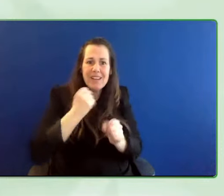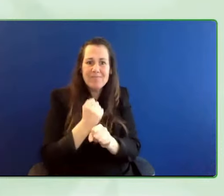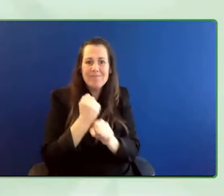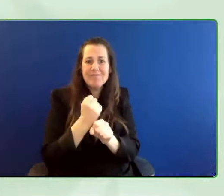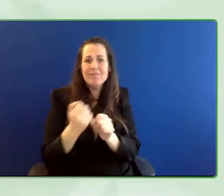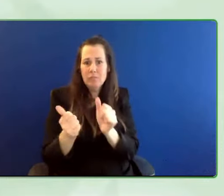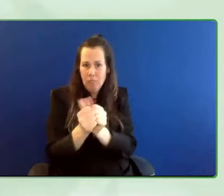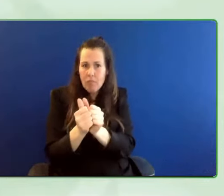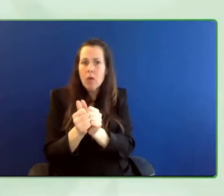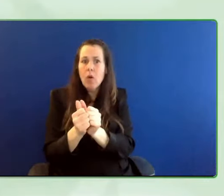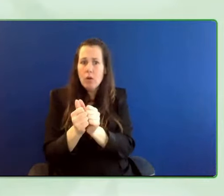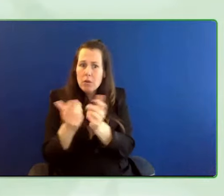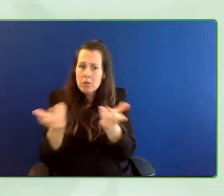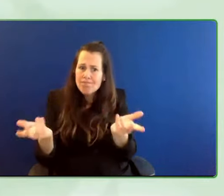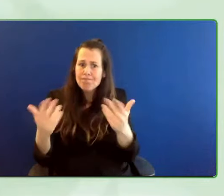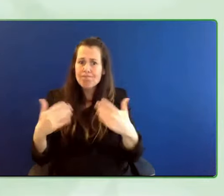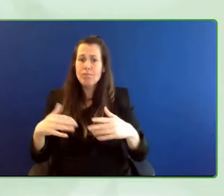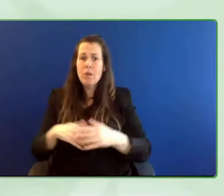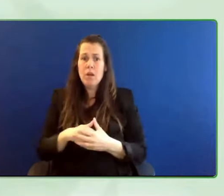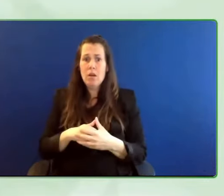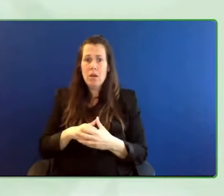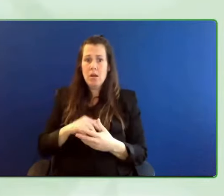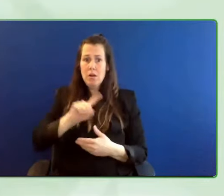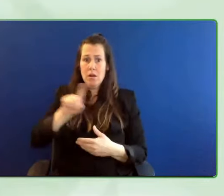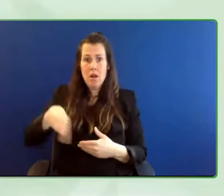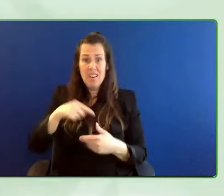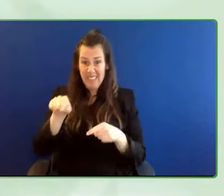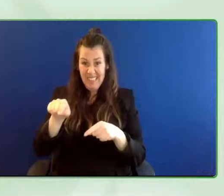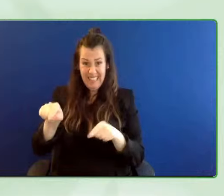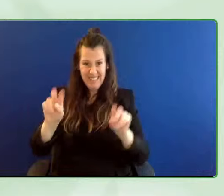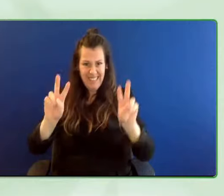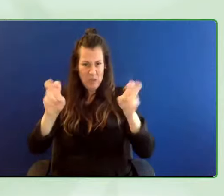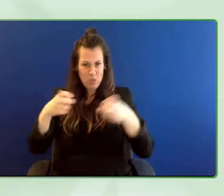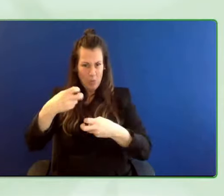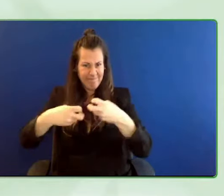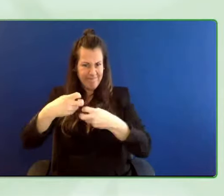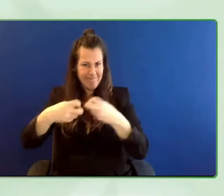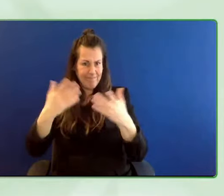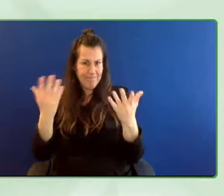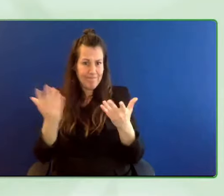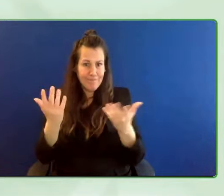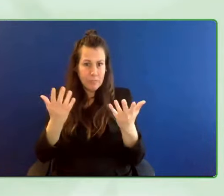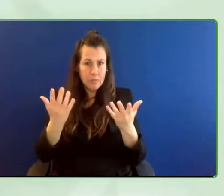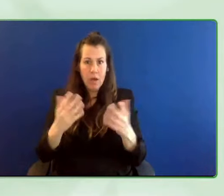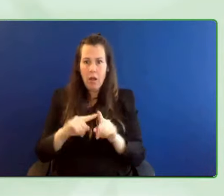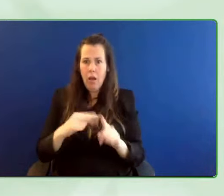they are not equipped to do or take on, and so, through these wonderful courses we are